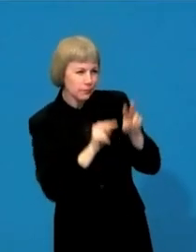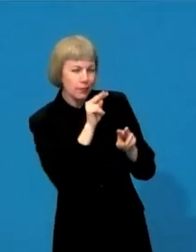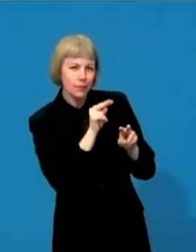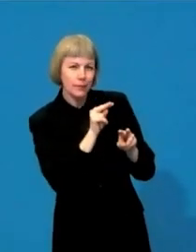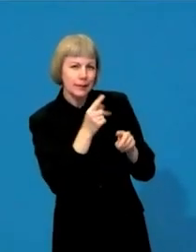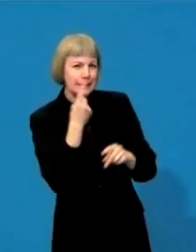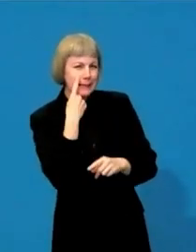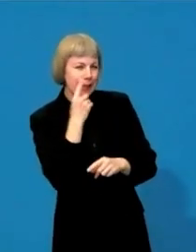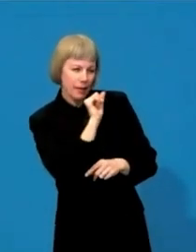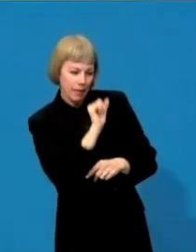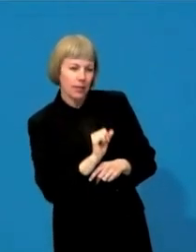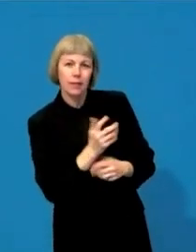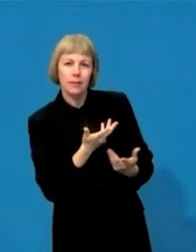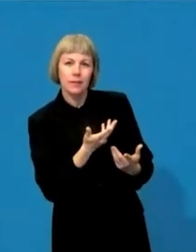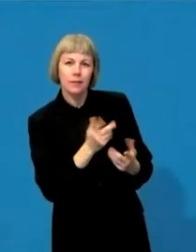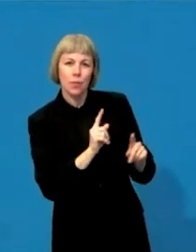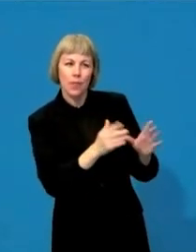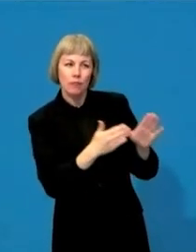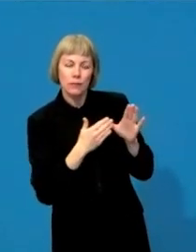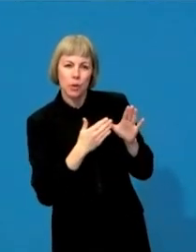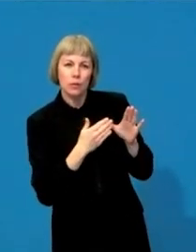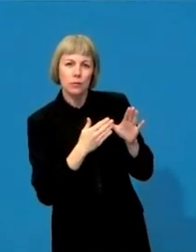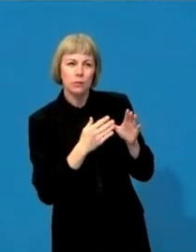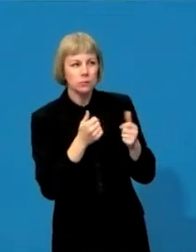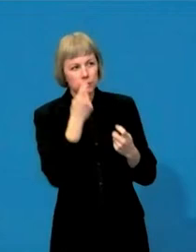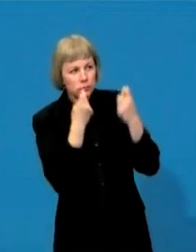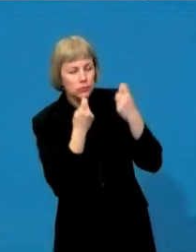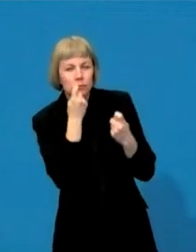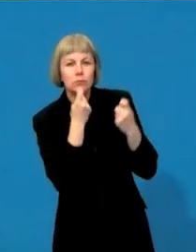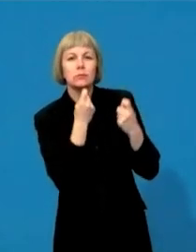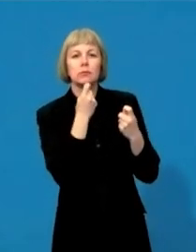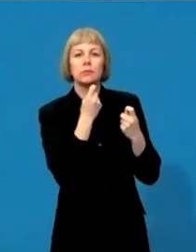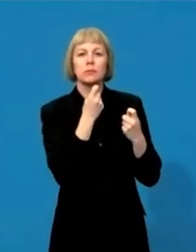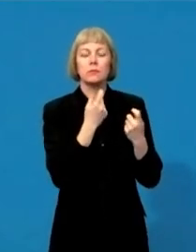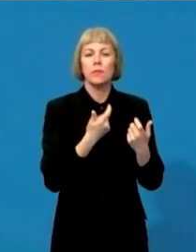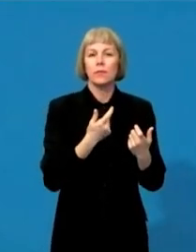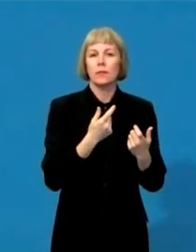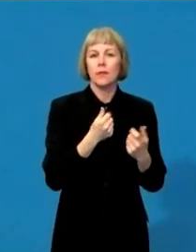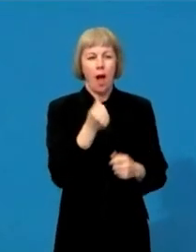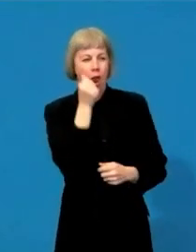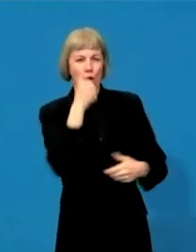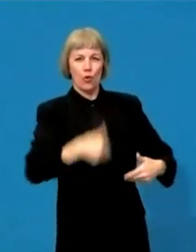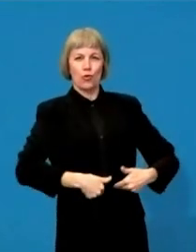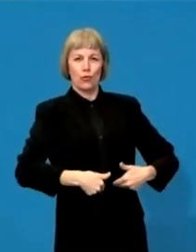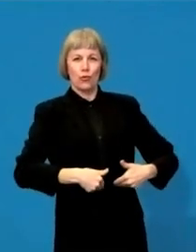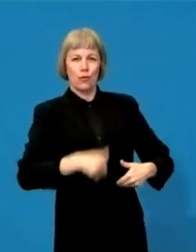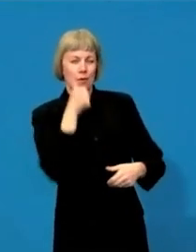You know, if they respond negative or positive to what I'm saying then I know, you